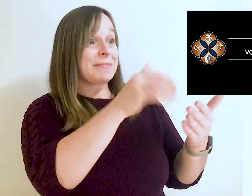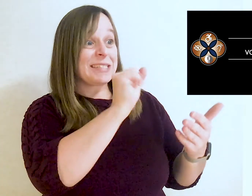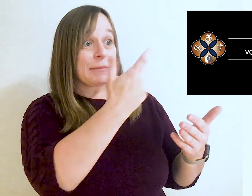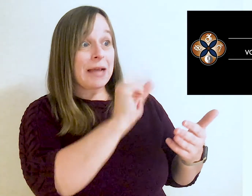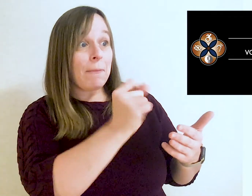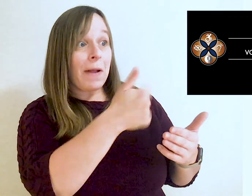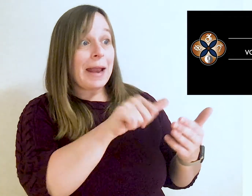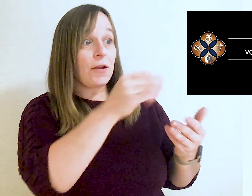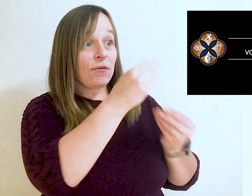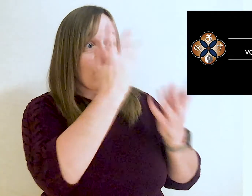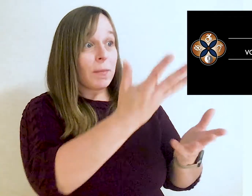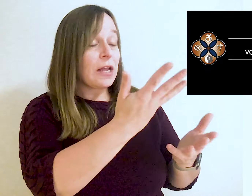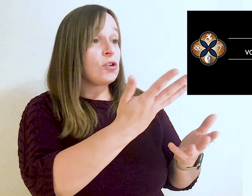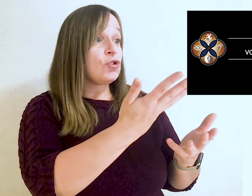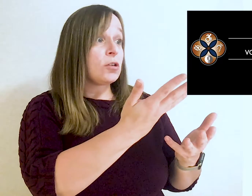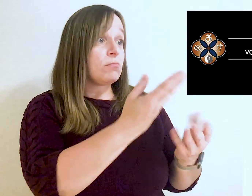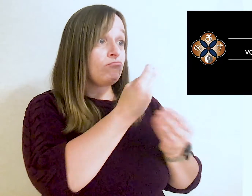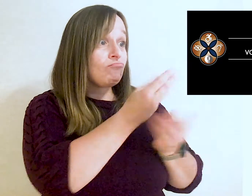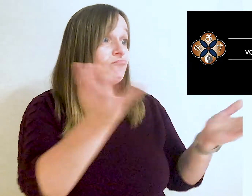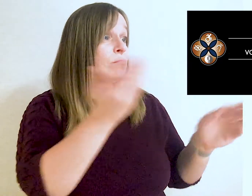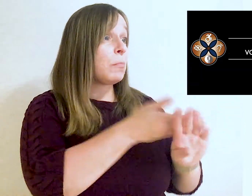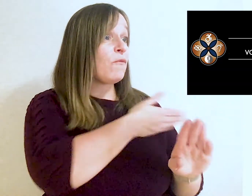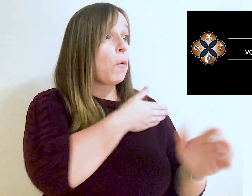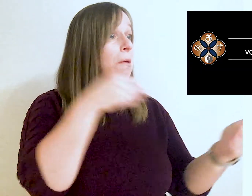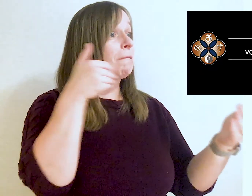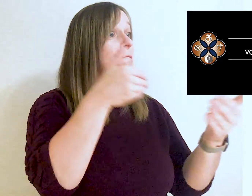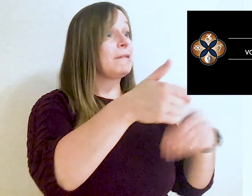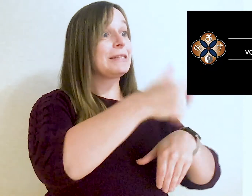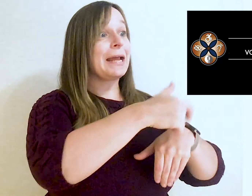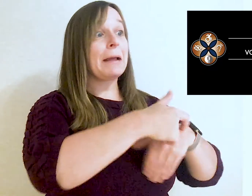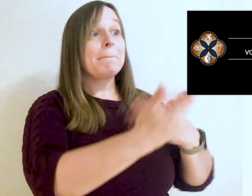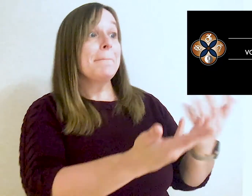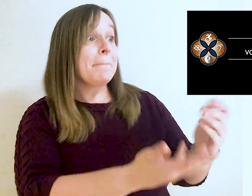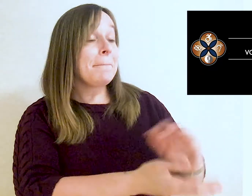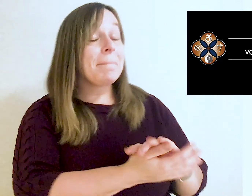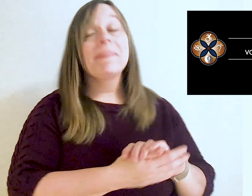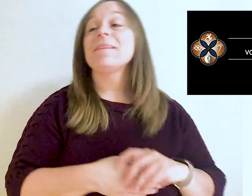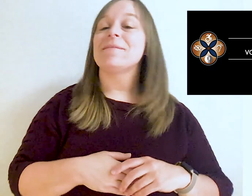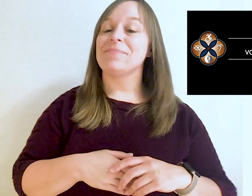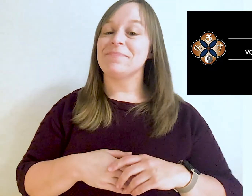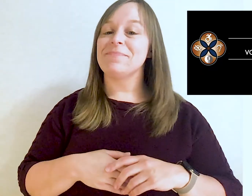is there any other information you want to get out there before that date arrives?